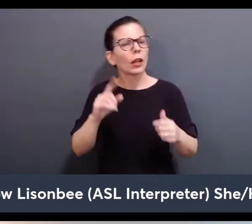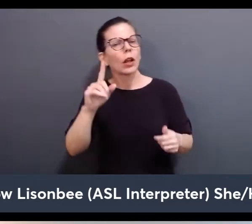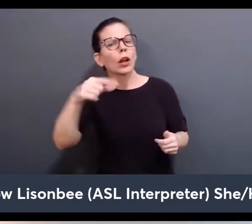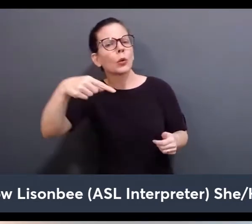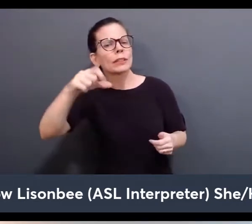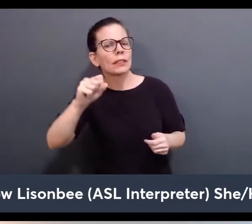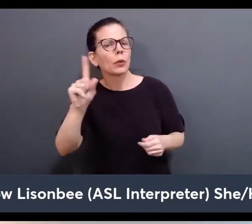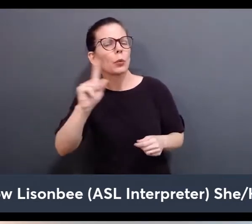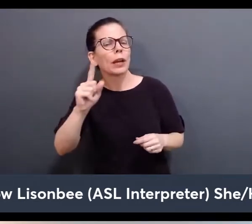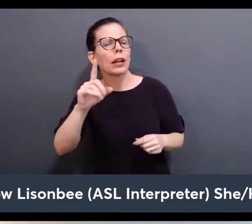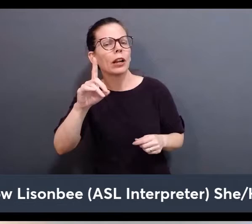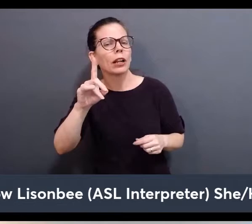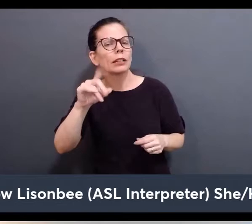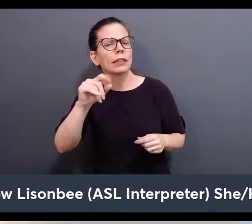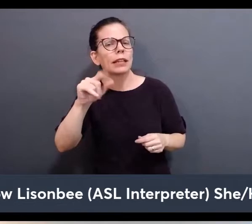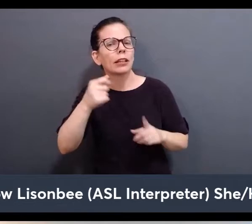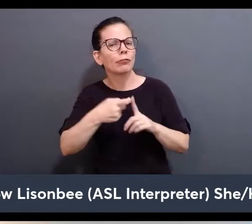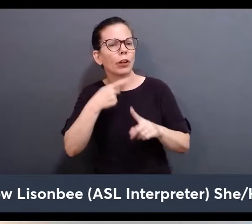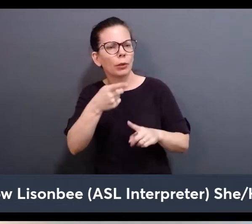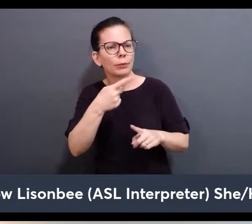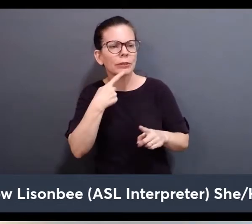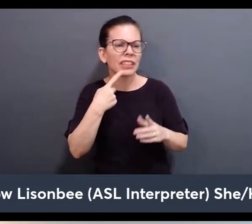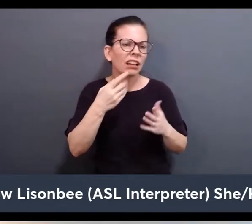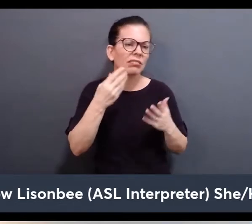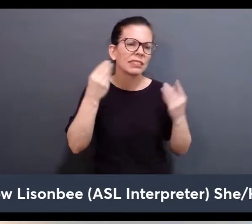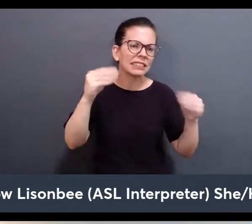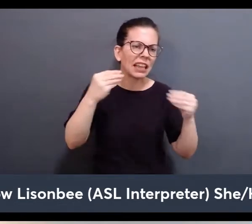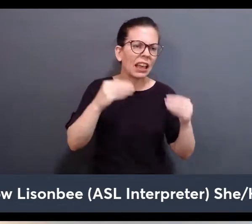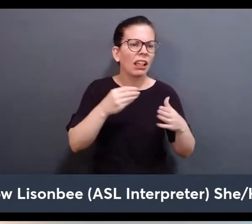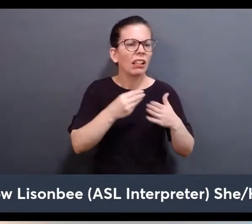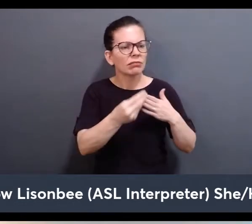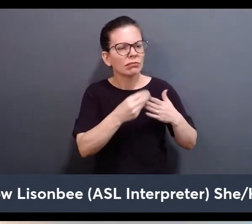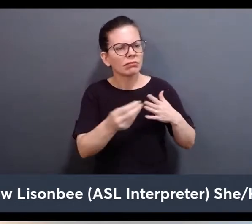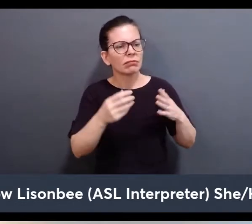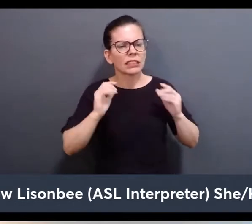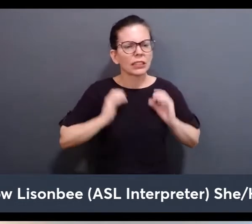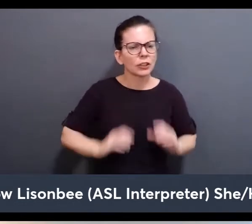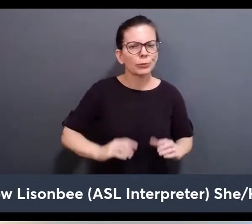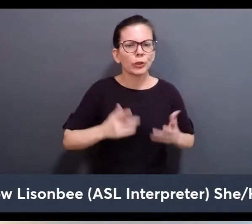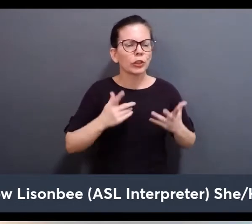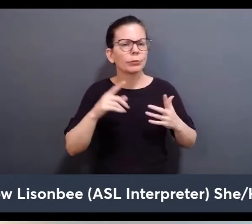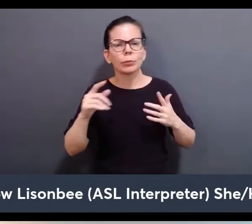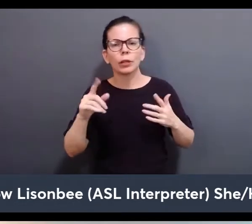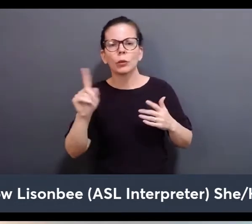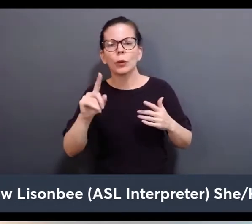You mentioned customers and sales and things like that, but what are the raw data sources that you can use?